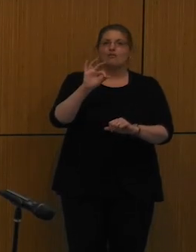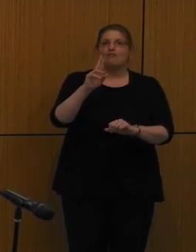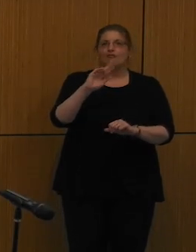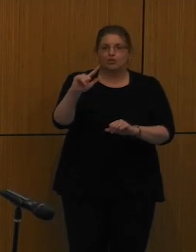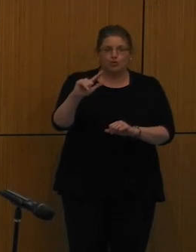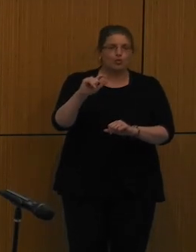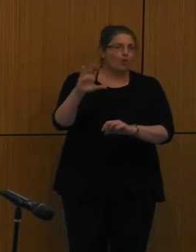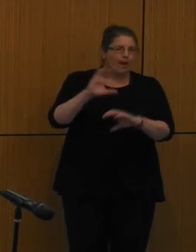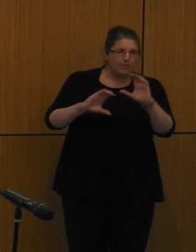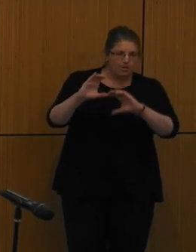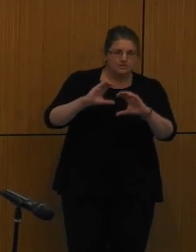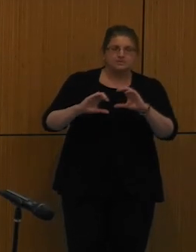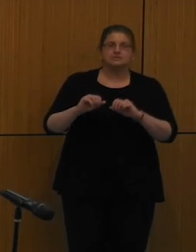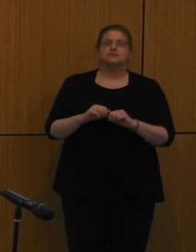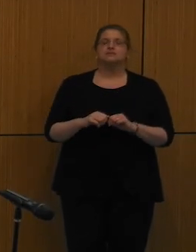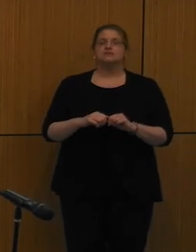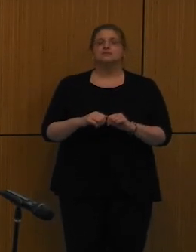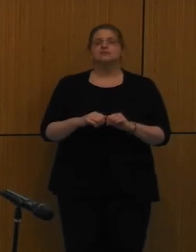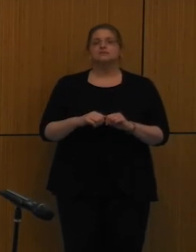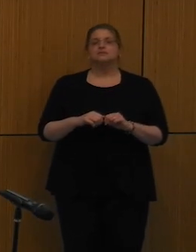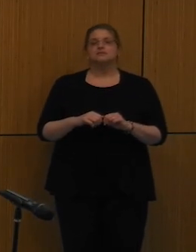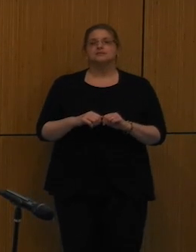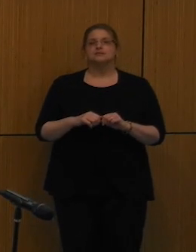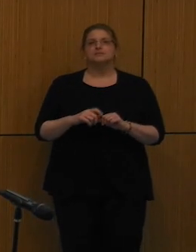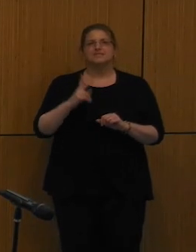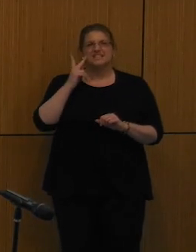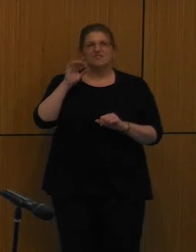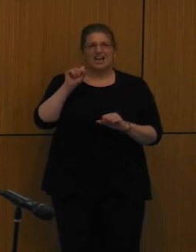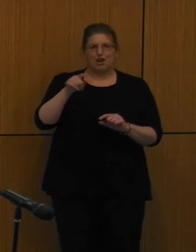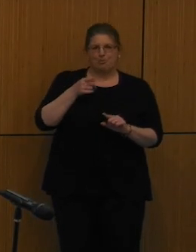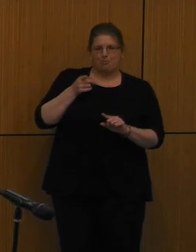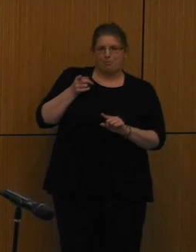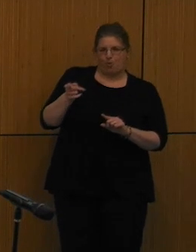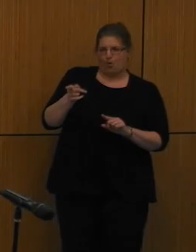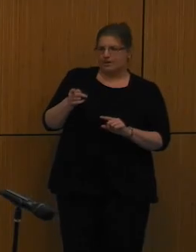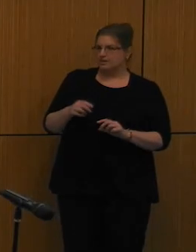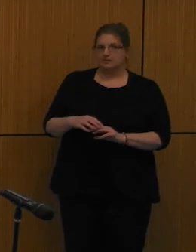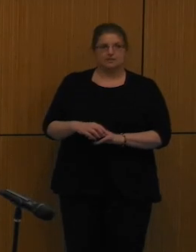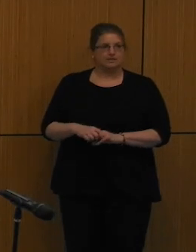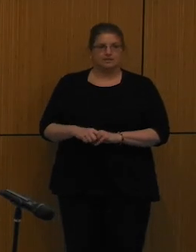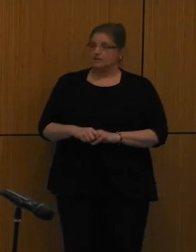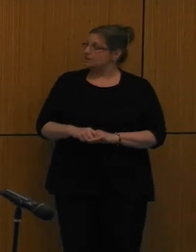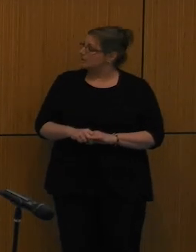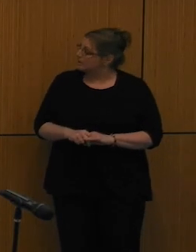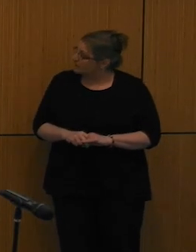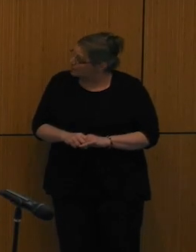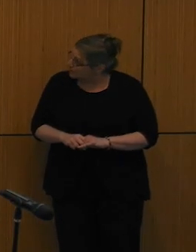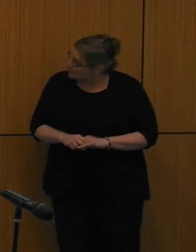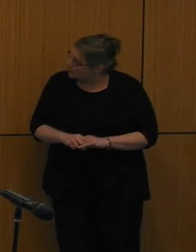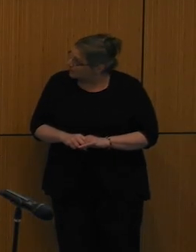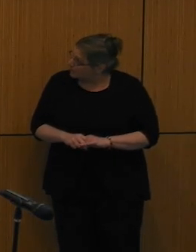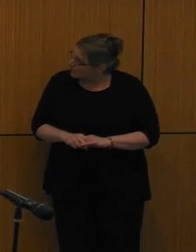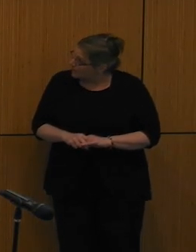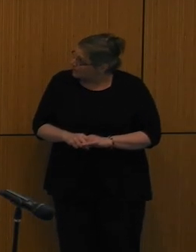And so the, the let me see if I can point with this. So the, the background that looks like big chunks of material